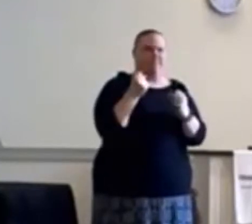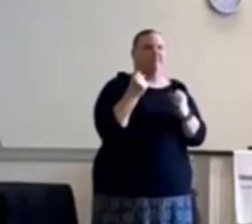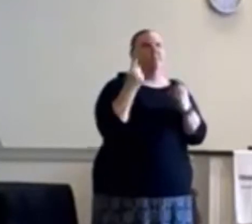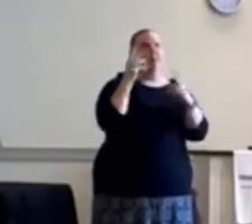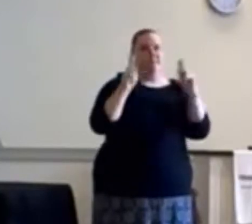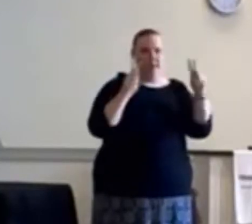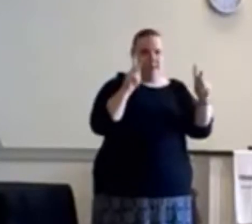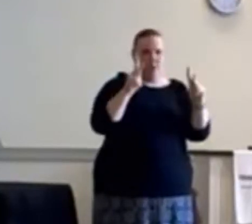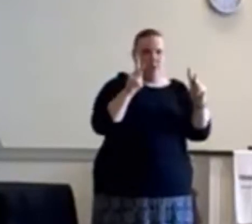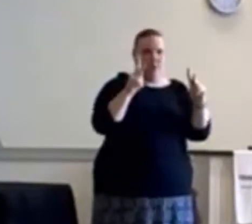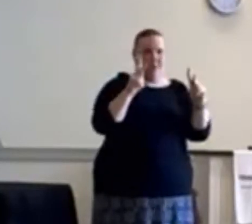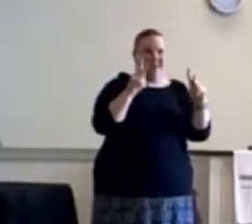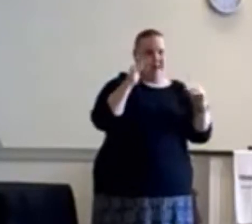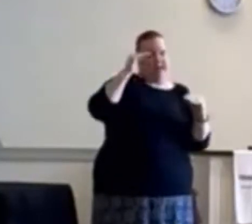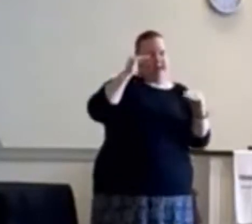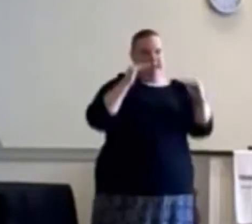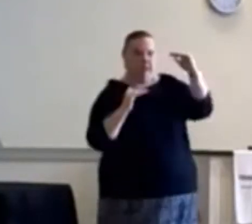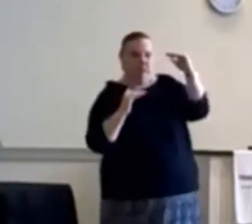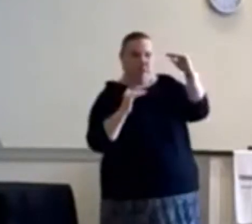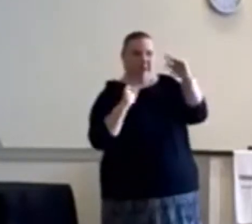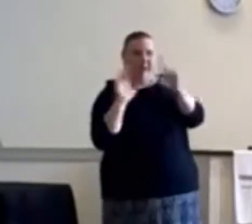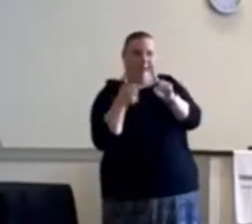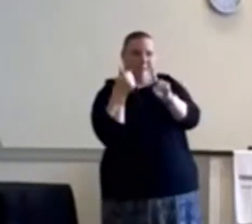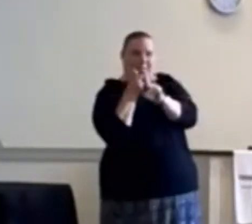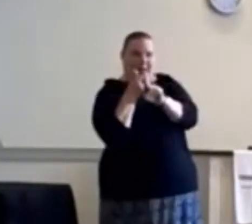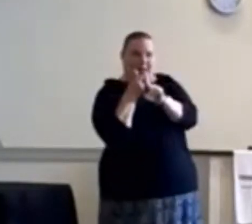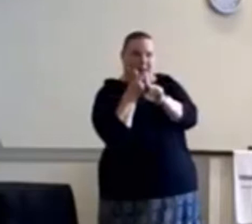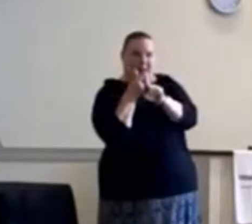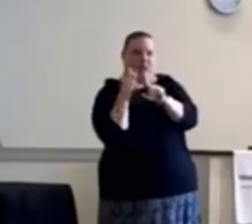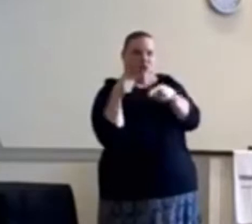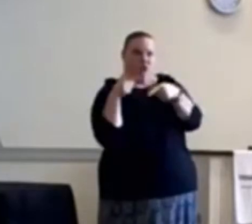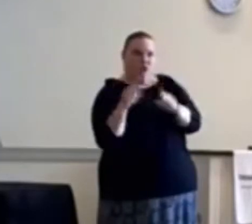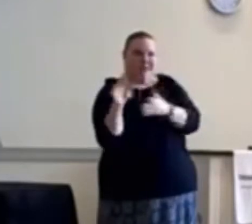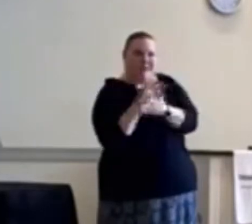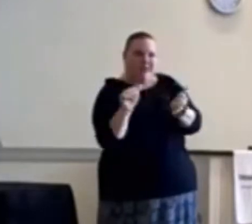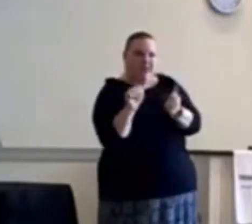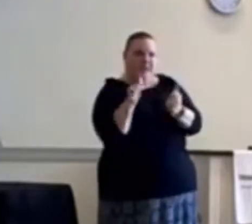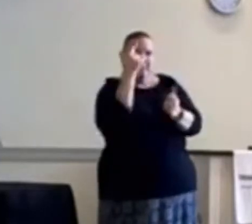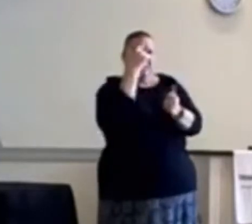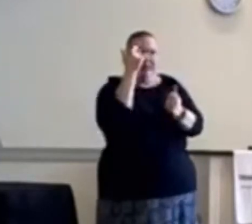disproportionately impacted in disasters due to inadequate planning,